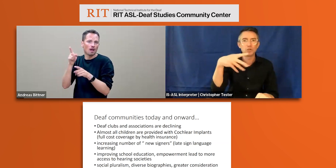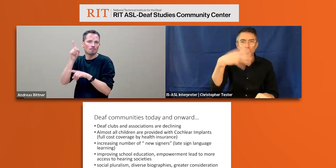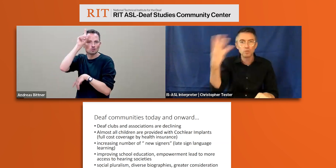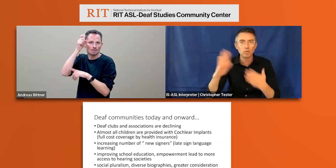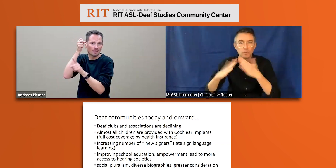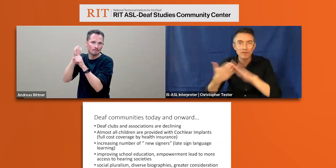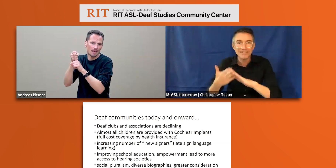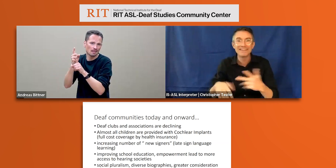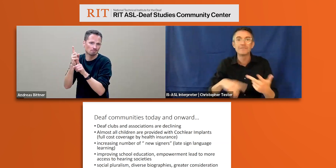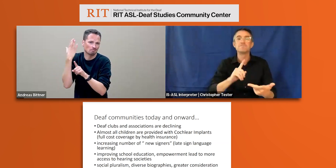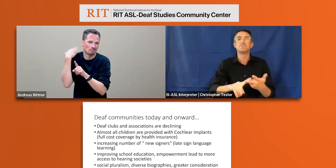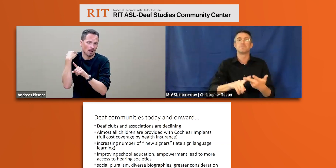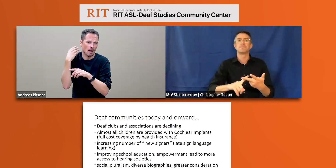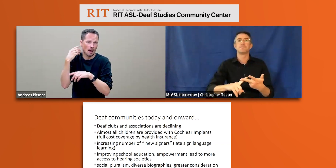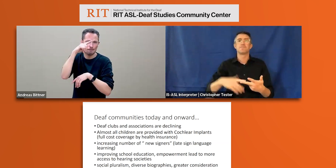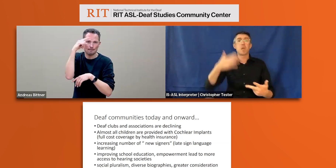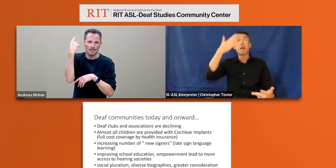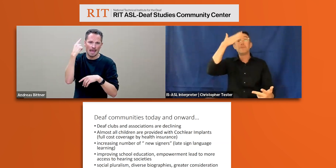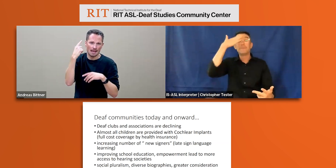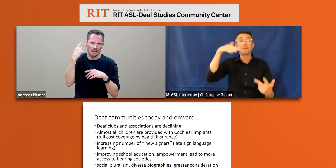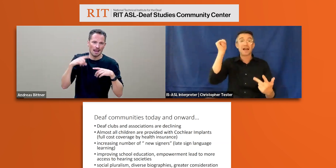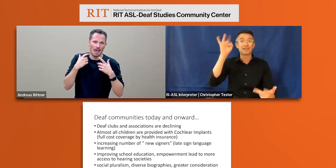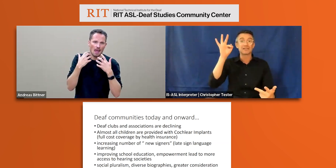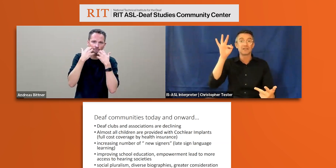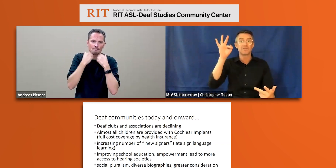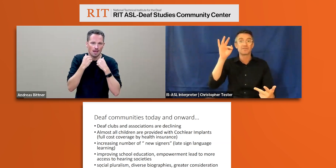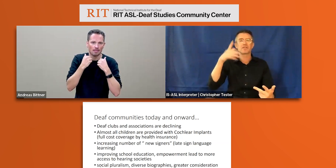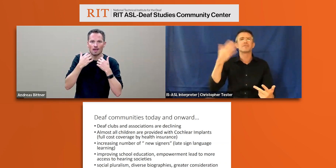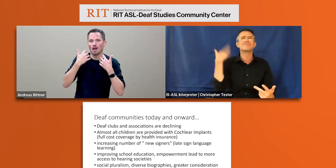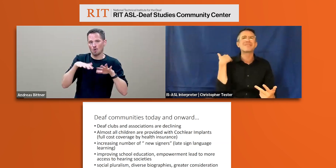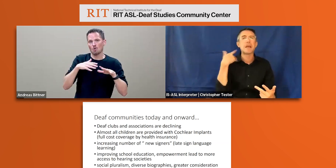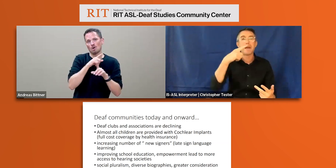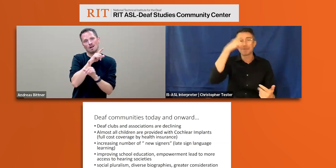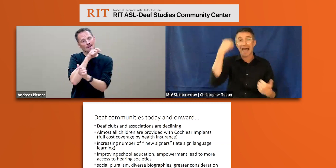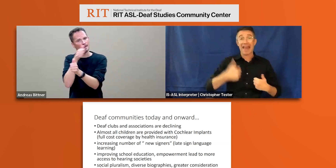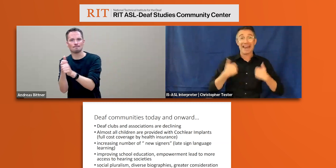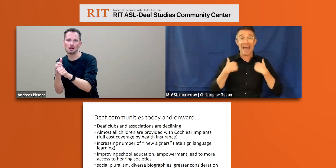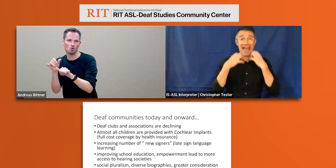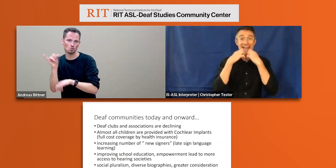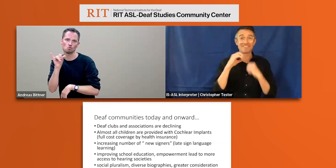There's more respect for deaf women, deaf LGBTQ members.